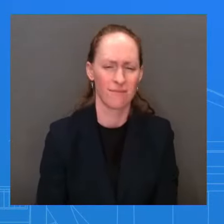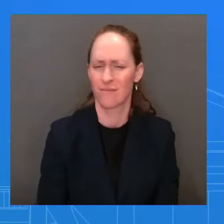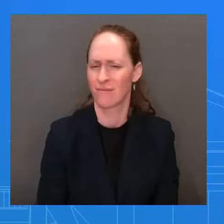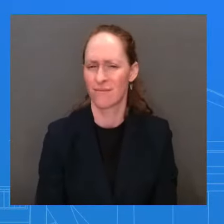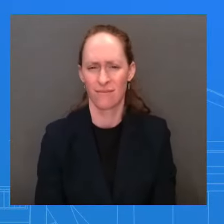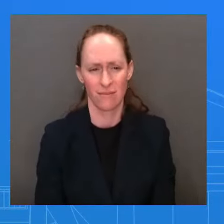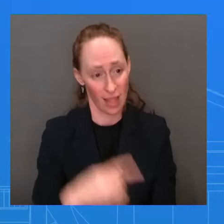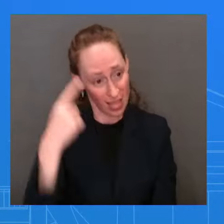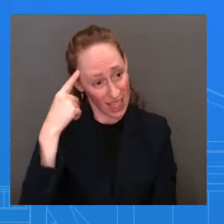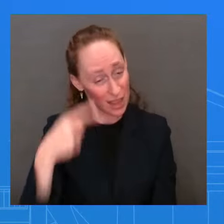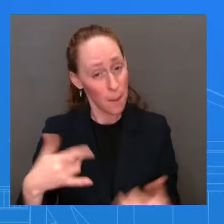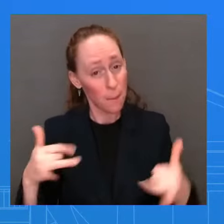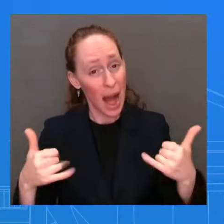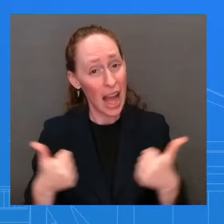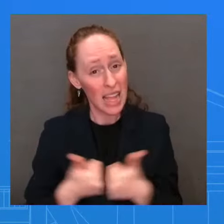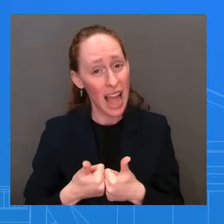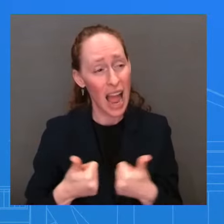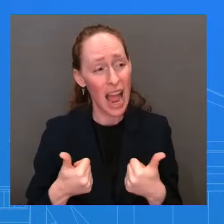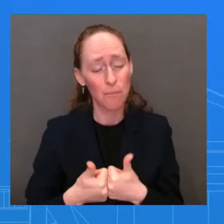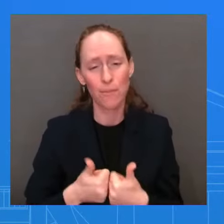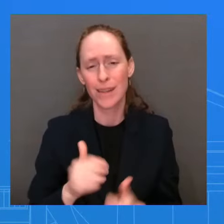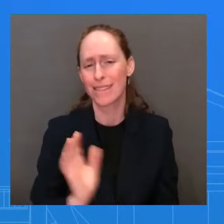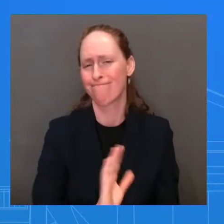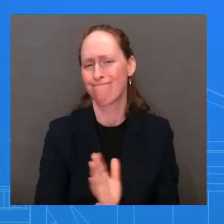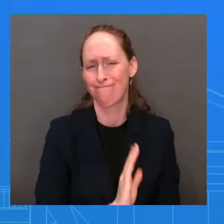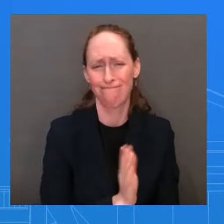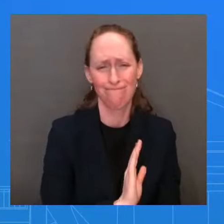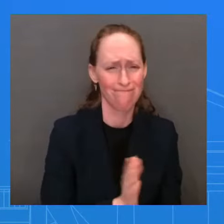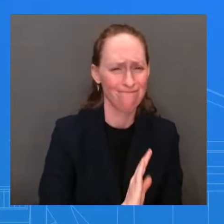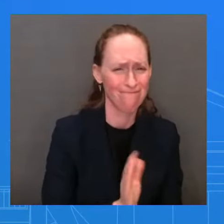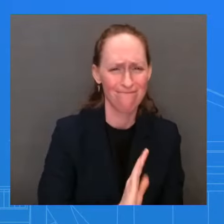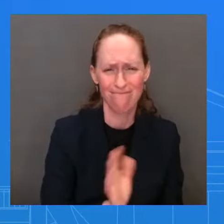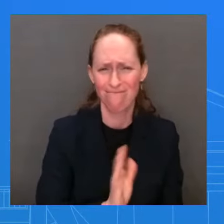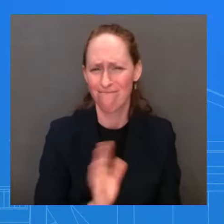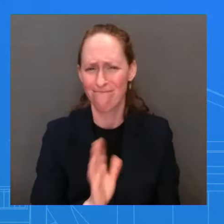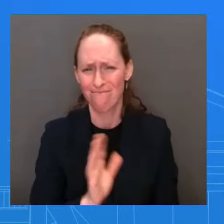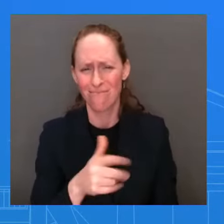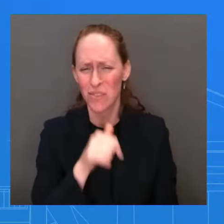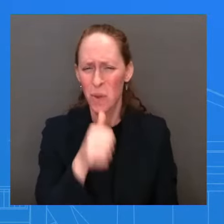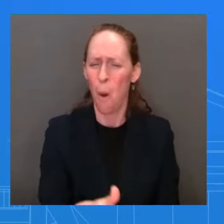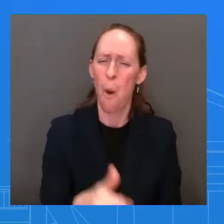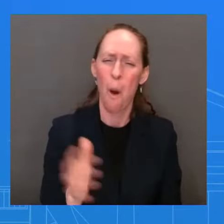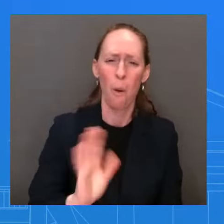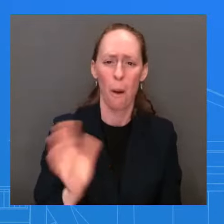his administration, and other congressional leaders about the budget, about spending.